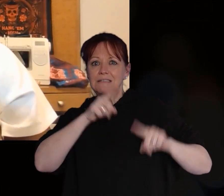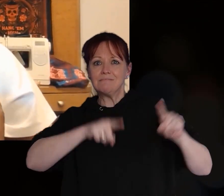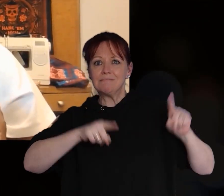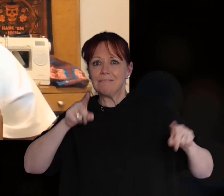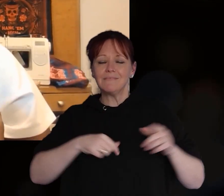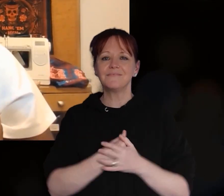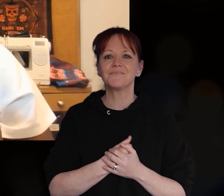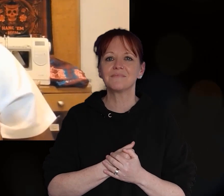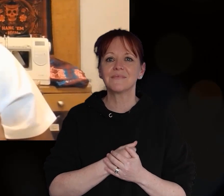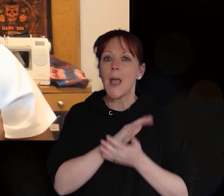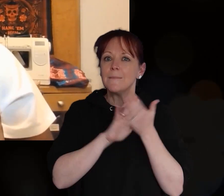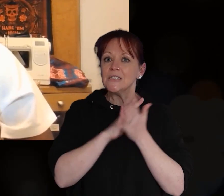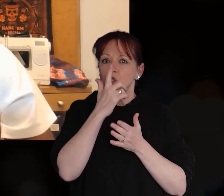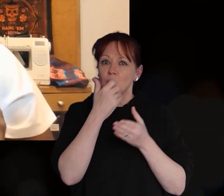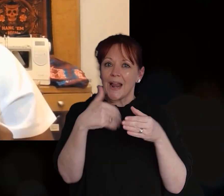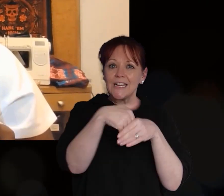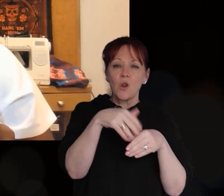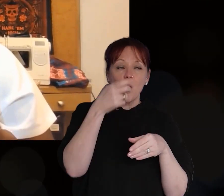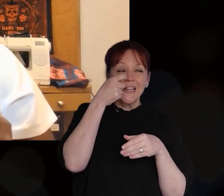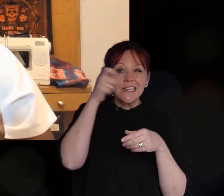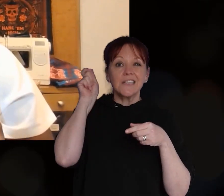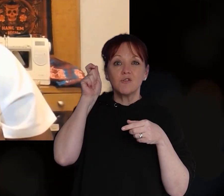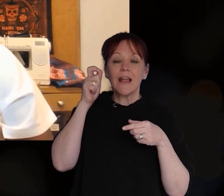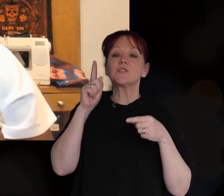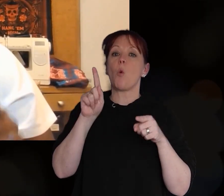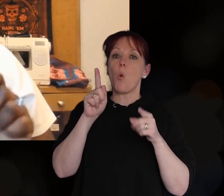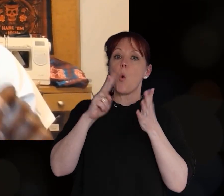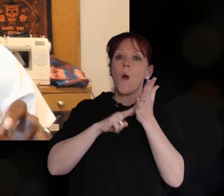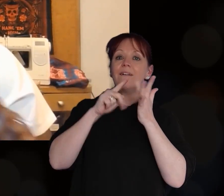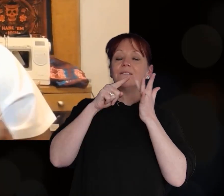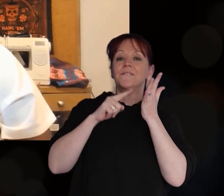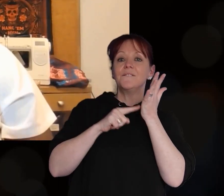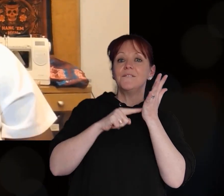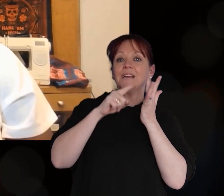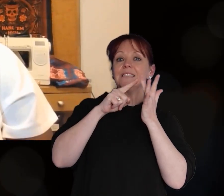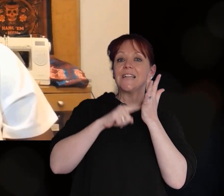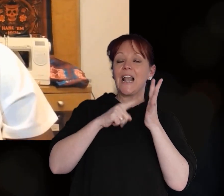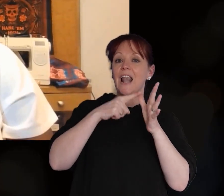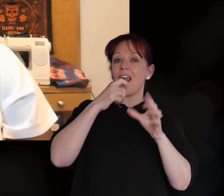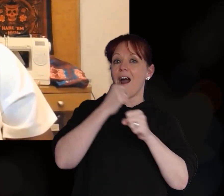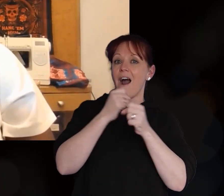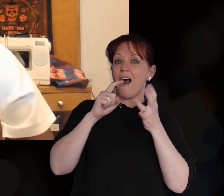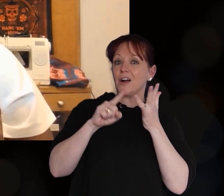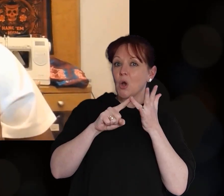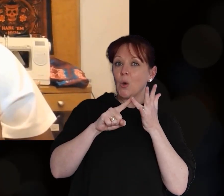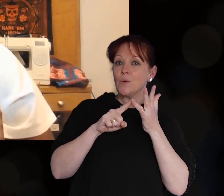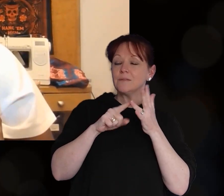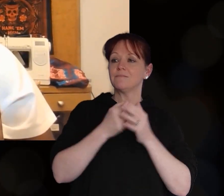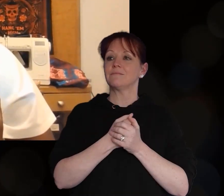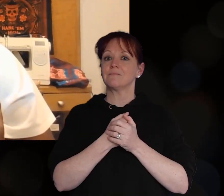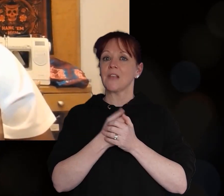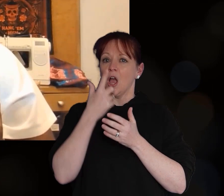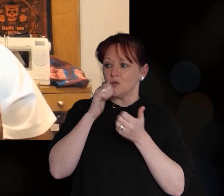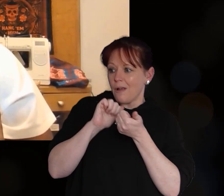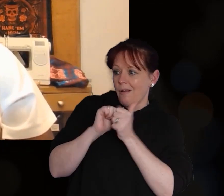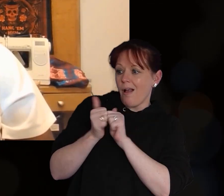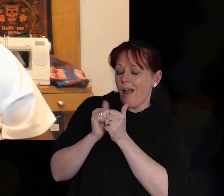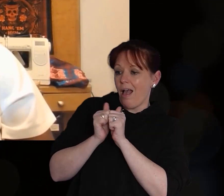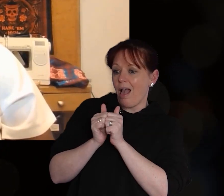The avatar creator includes options for cataracts and vitiligo with sliders for pattern and amount. Your party includes multiple disabled companions,